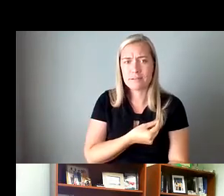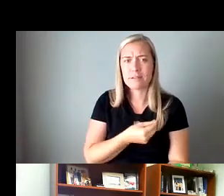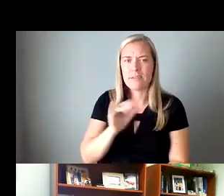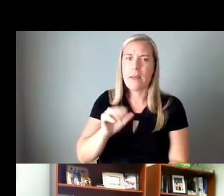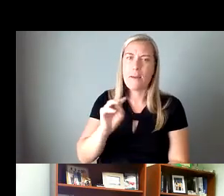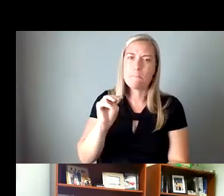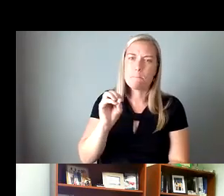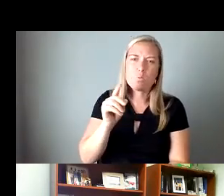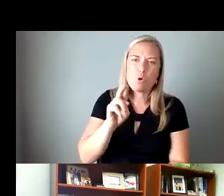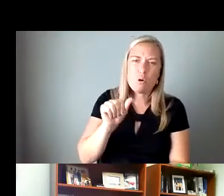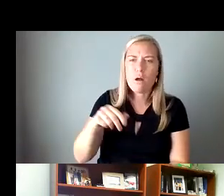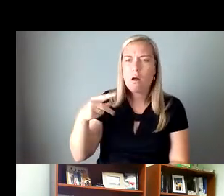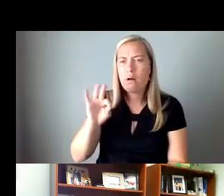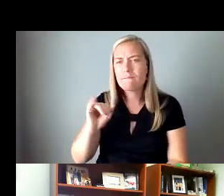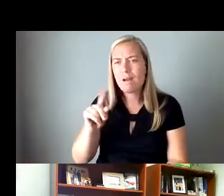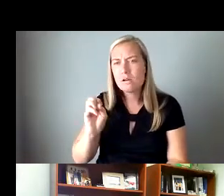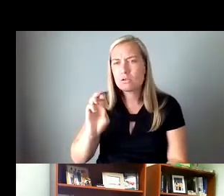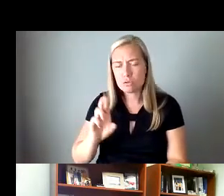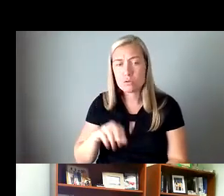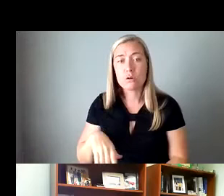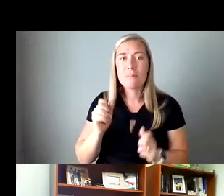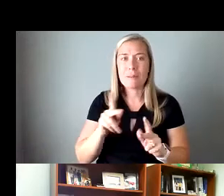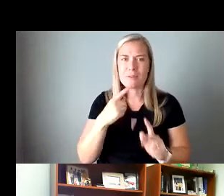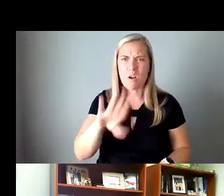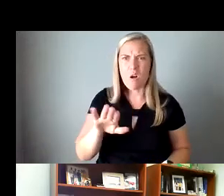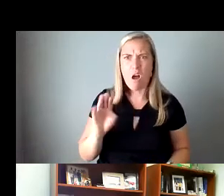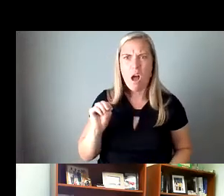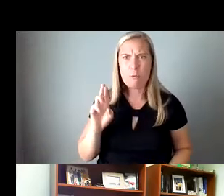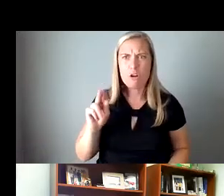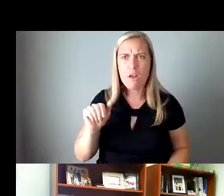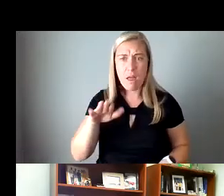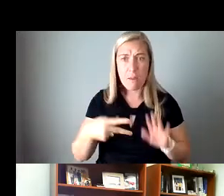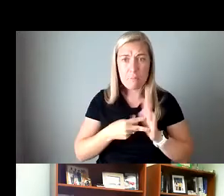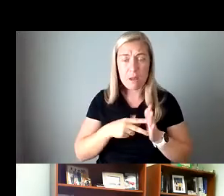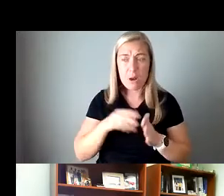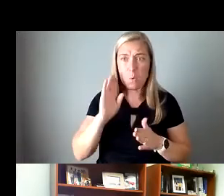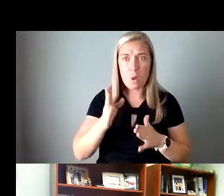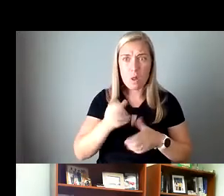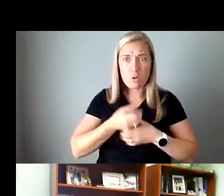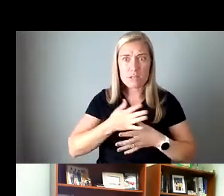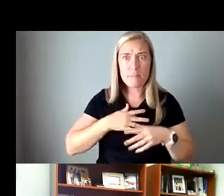going to affect my genes? It's going to cause me to grow an extra limb or lead to an autoimmune